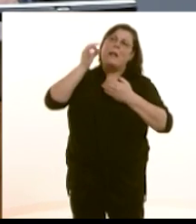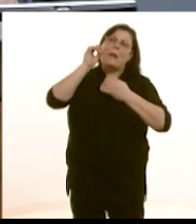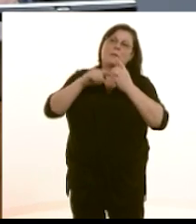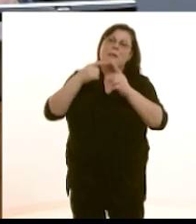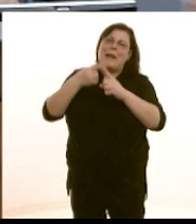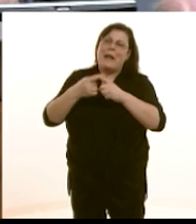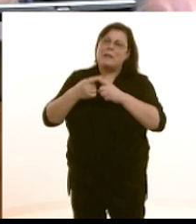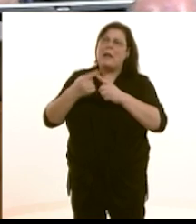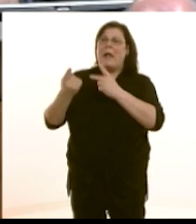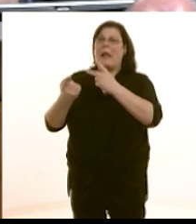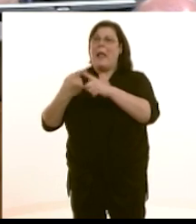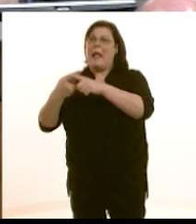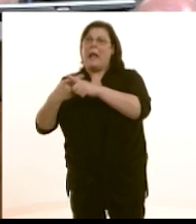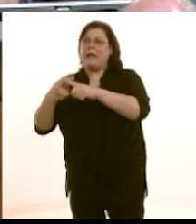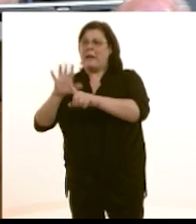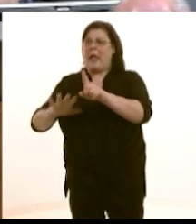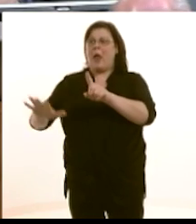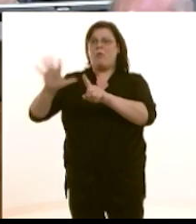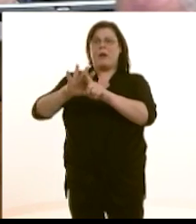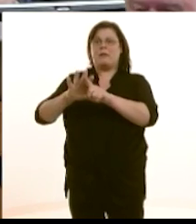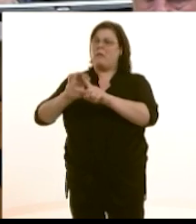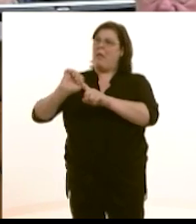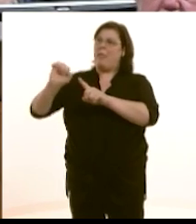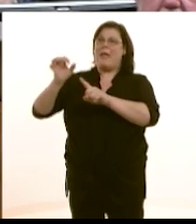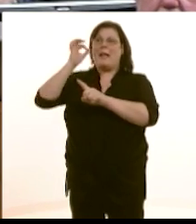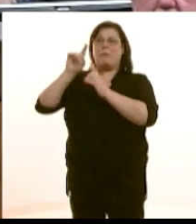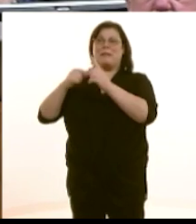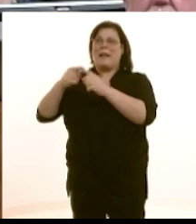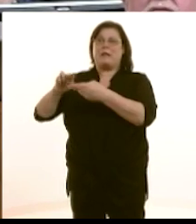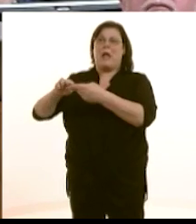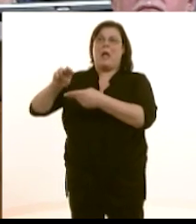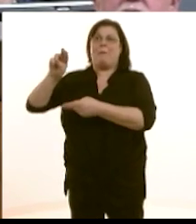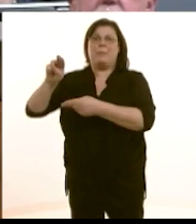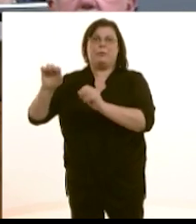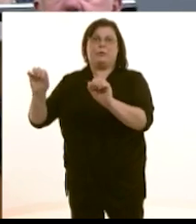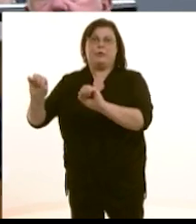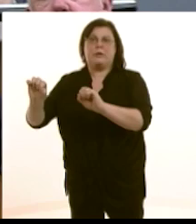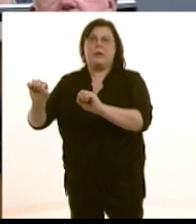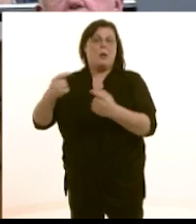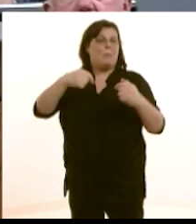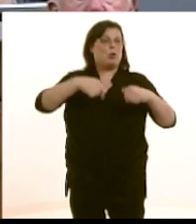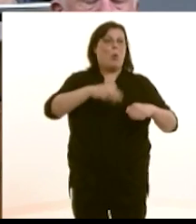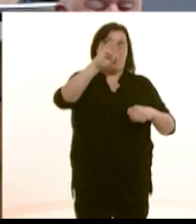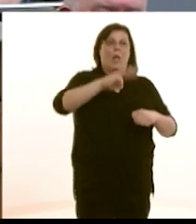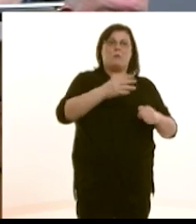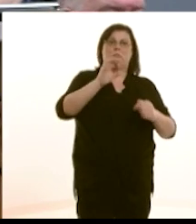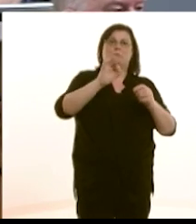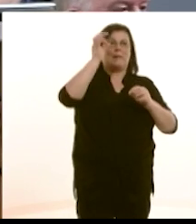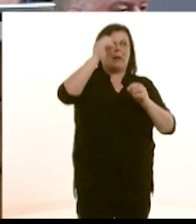freeze in England, yet pensioners havenít been able to enjoy such a freeze here in Wales?